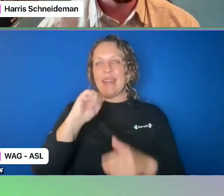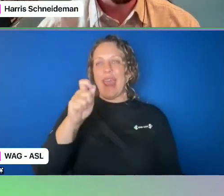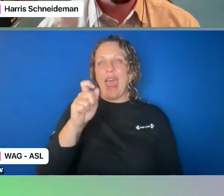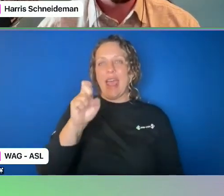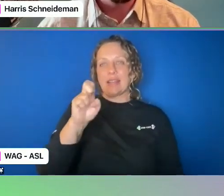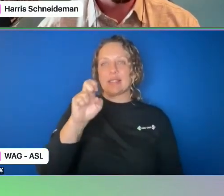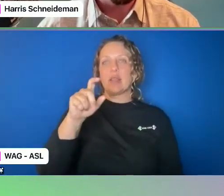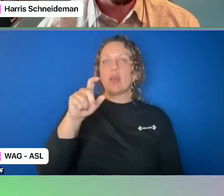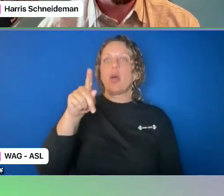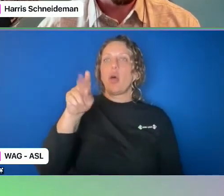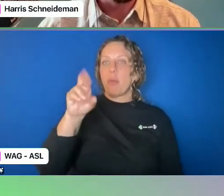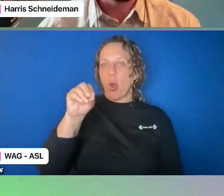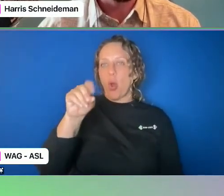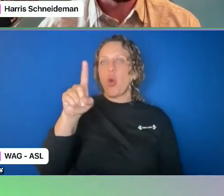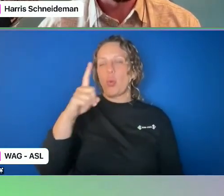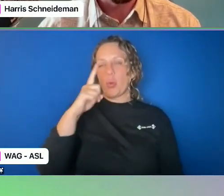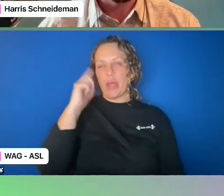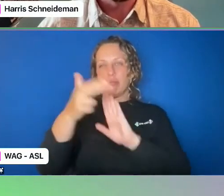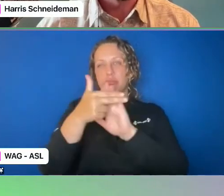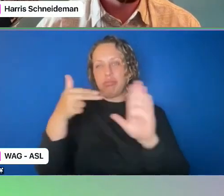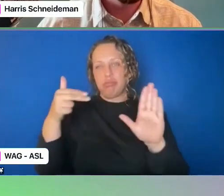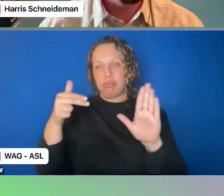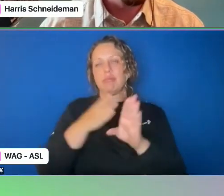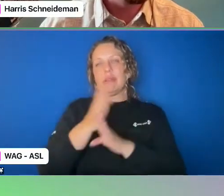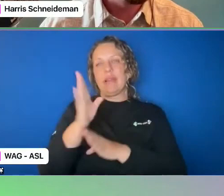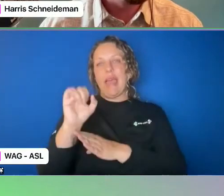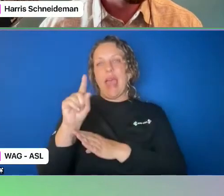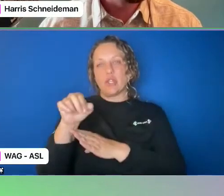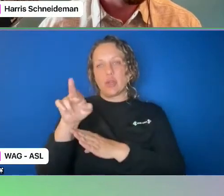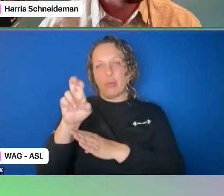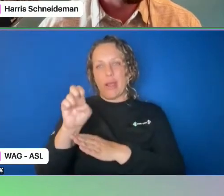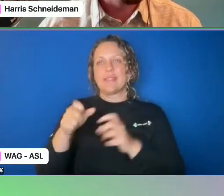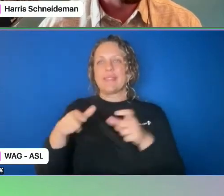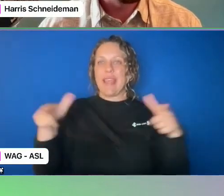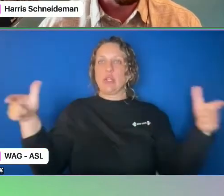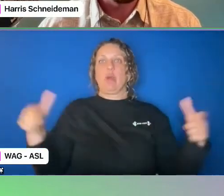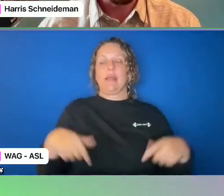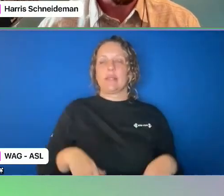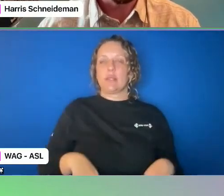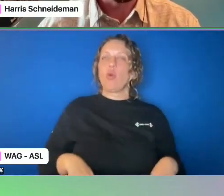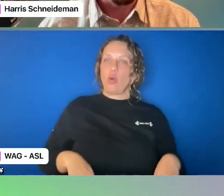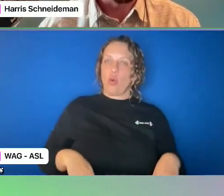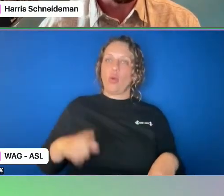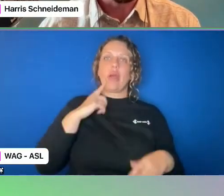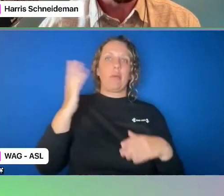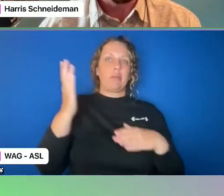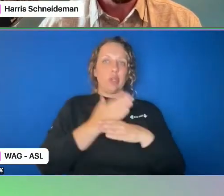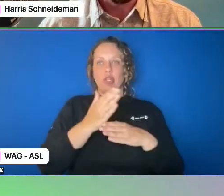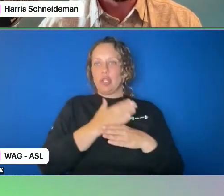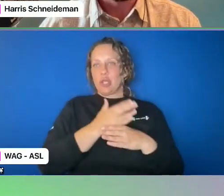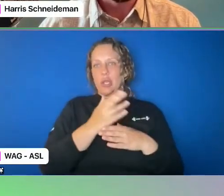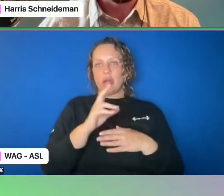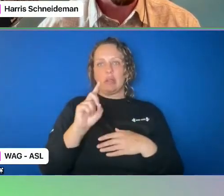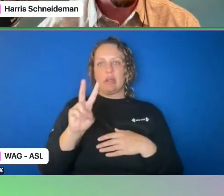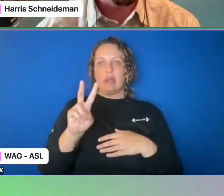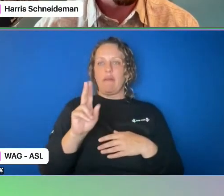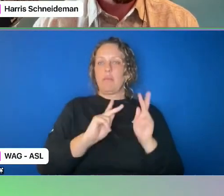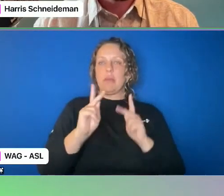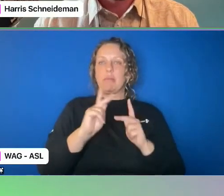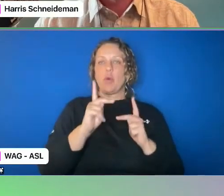That will be that share test and the share issue also will be shared with just people logged in to your enterprise.